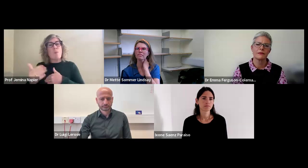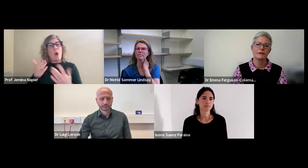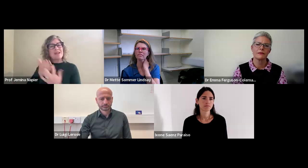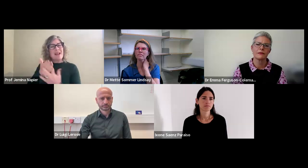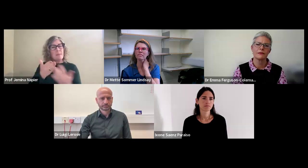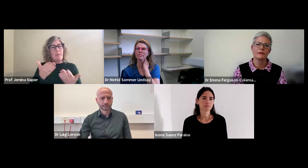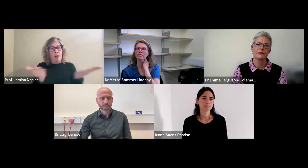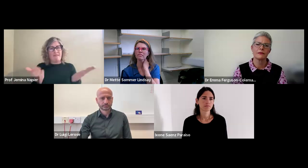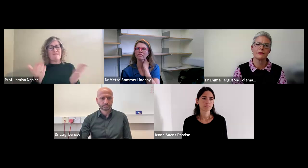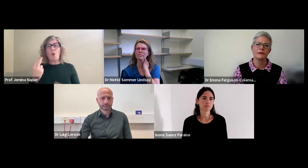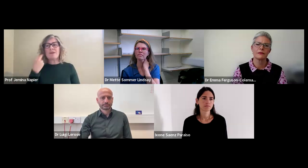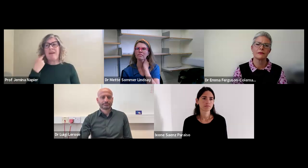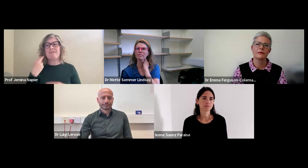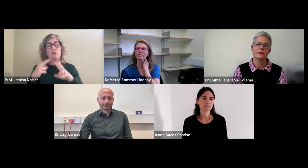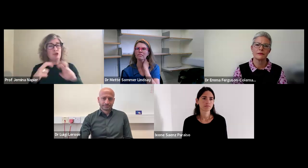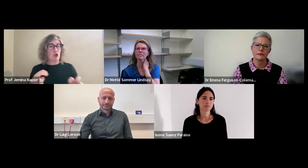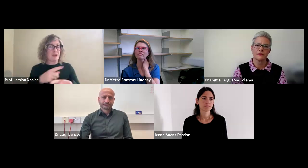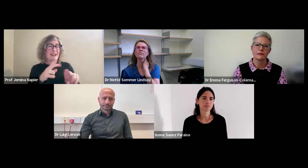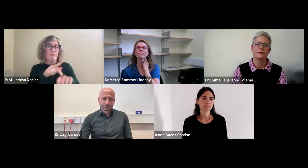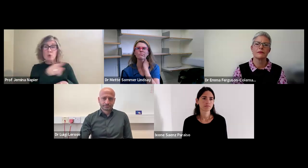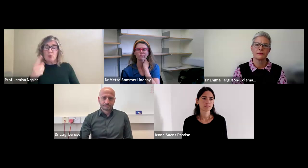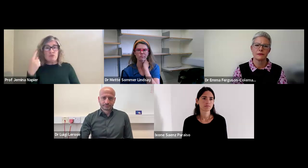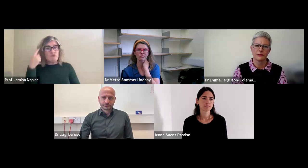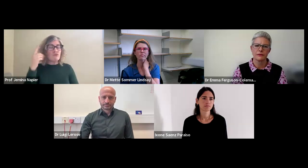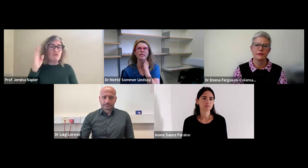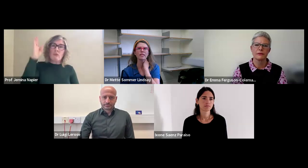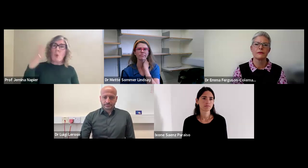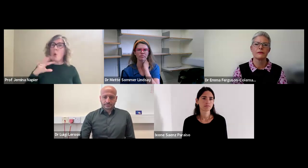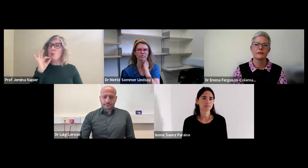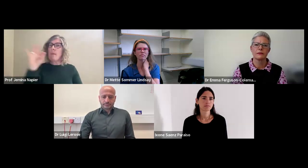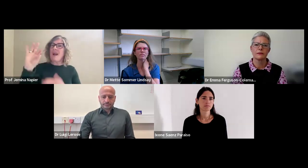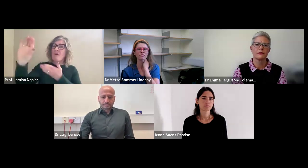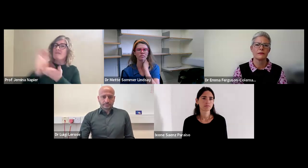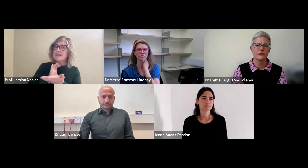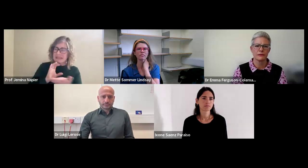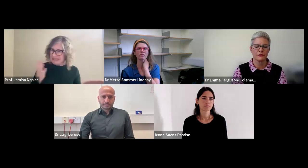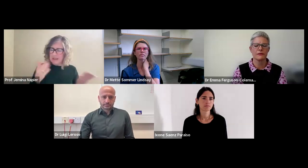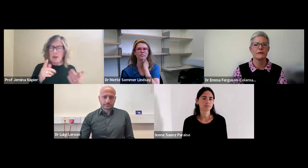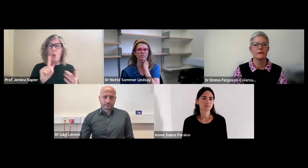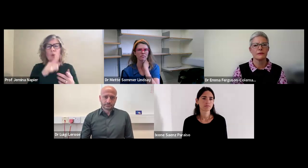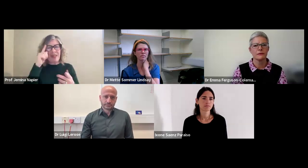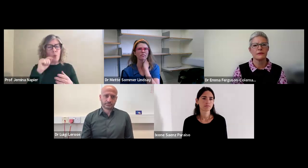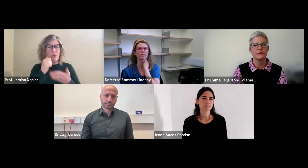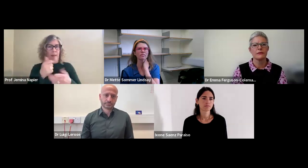processes - how can they be made more accessible for deaf researchers? Anybody with any ideas, if